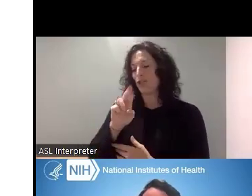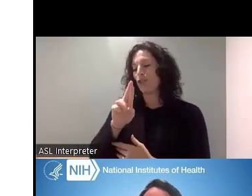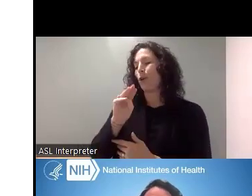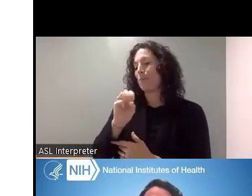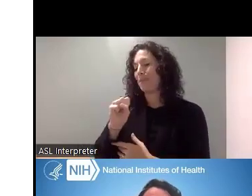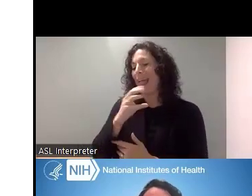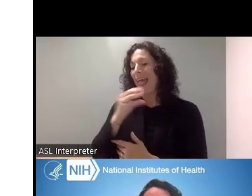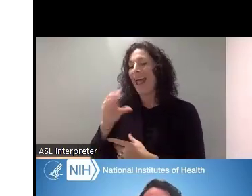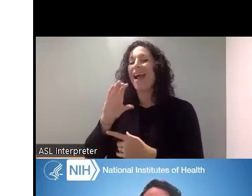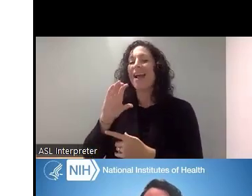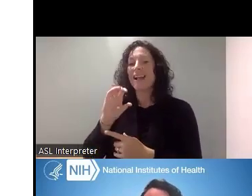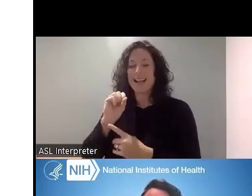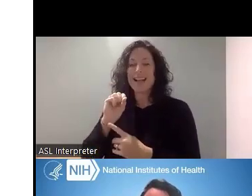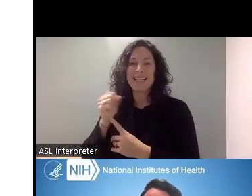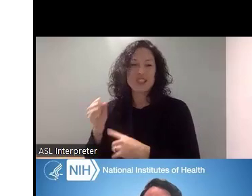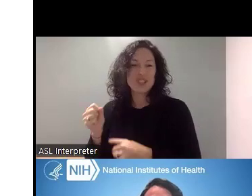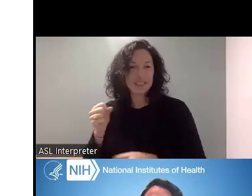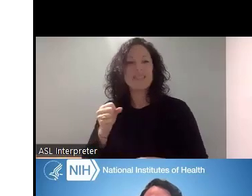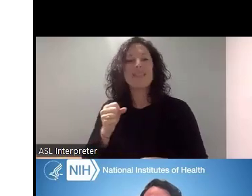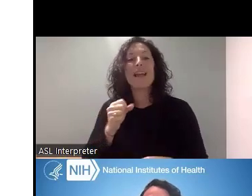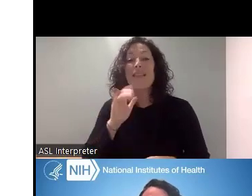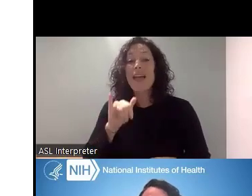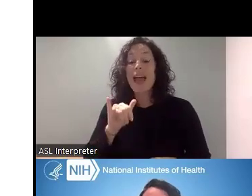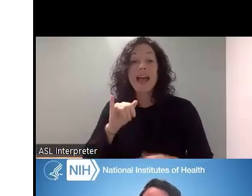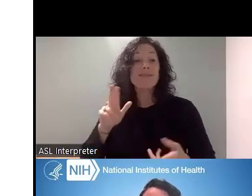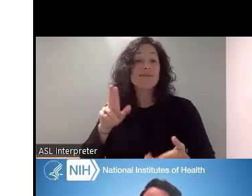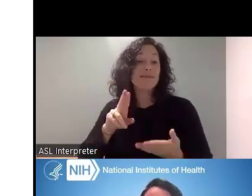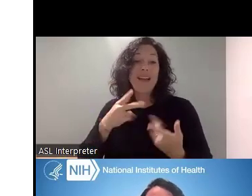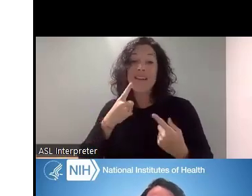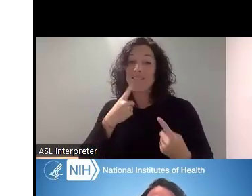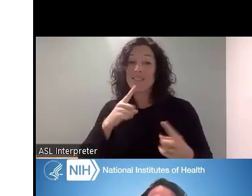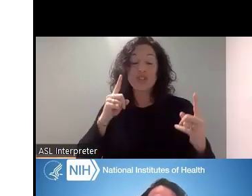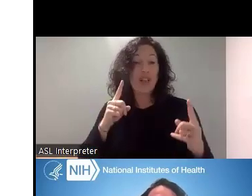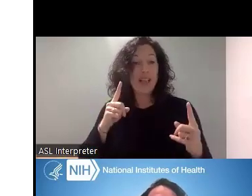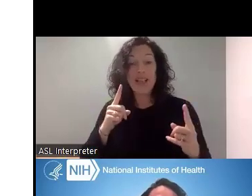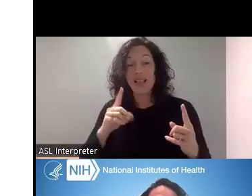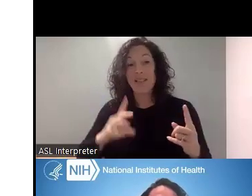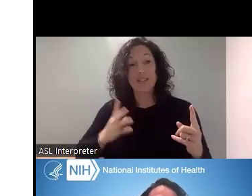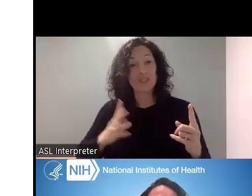between NIH and you as the recipient that outlines the expectation for the grant award.